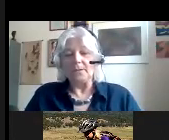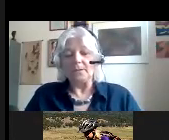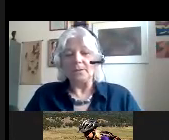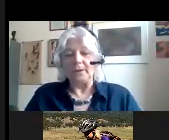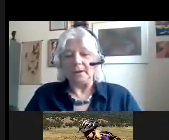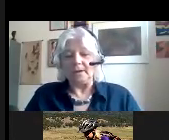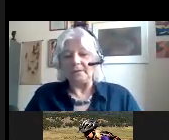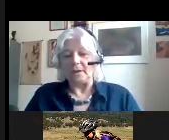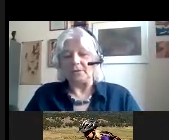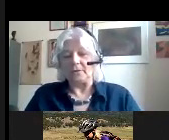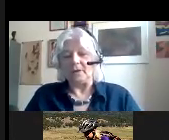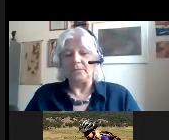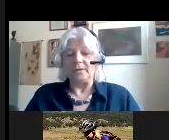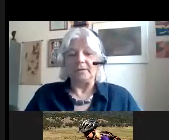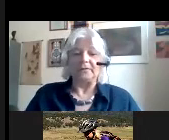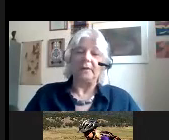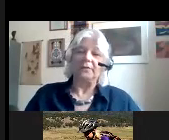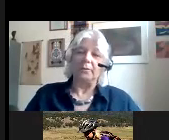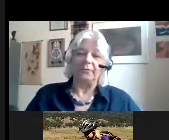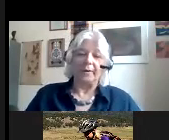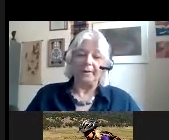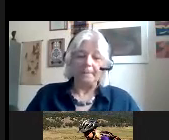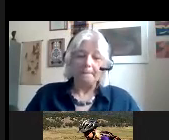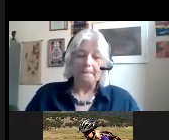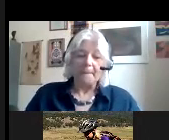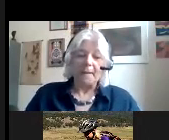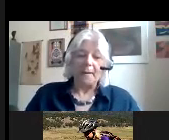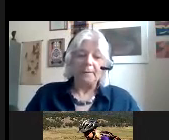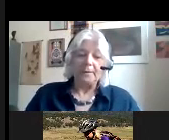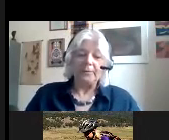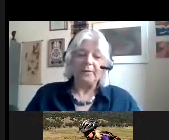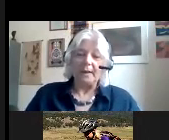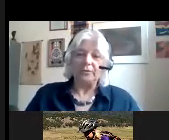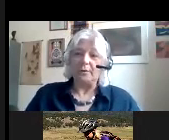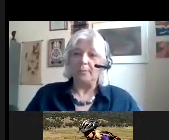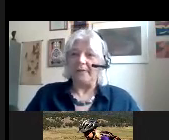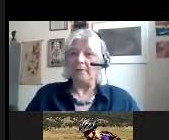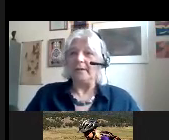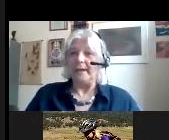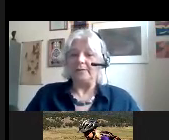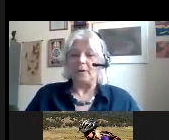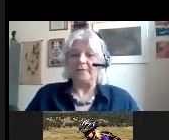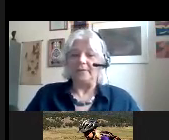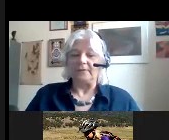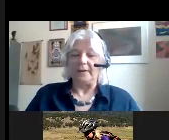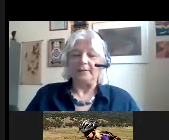country, even when the slaves were freed, it was actually fairly catastrophic financially